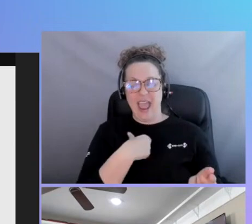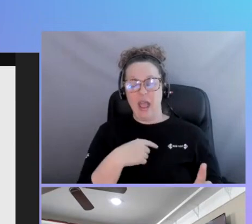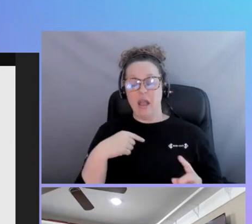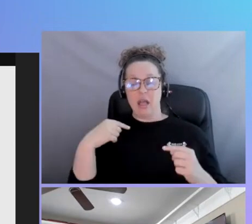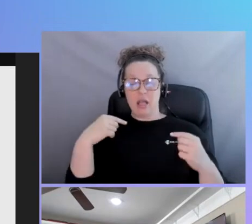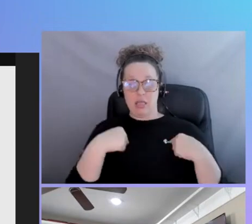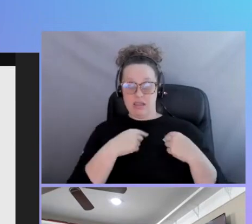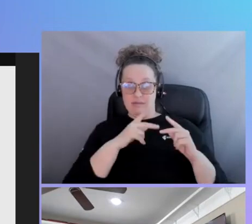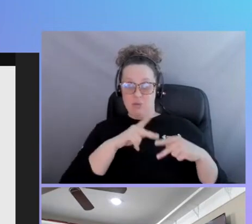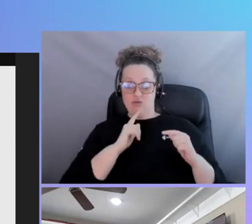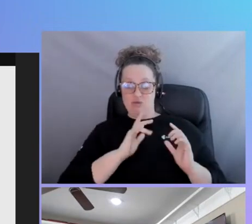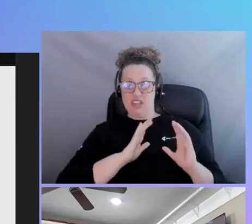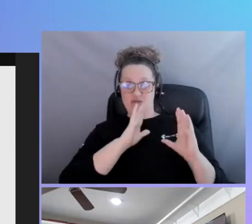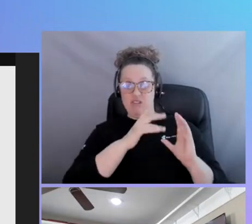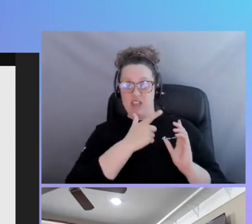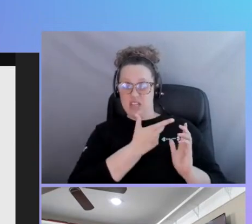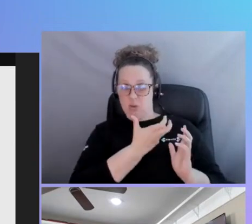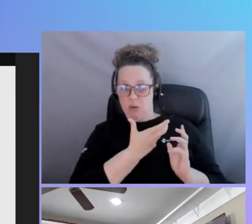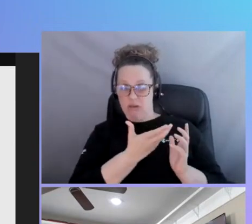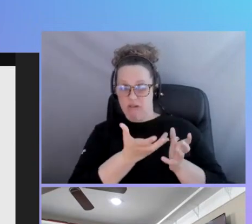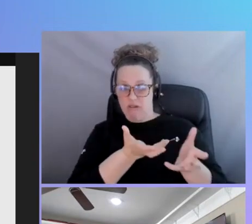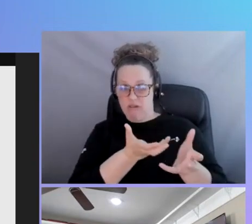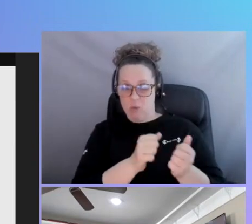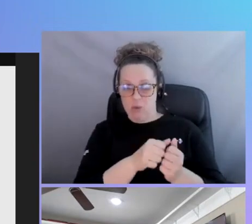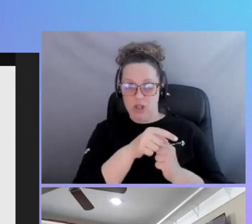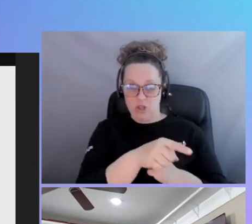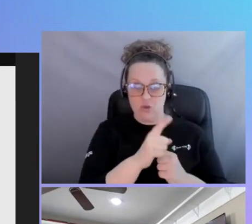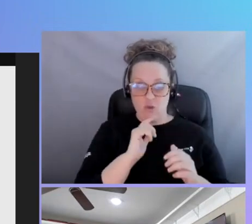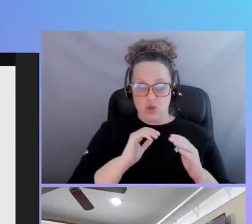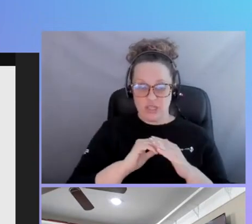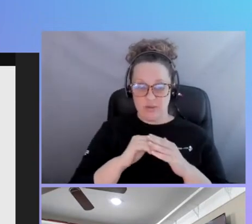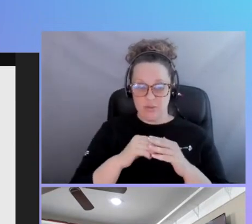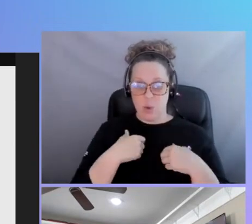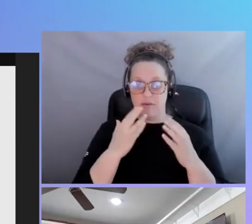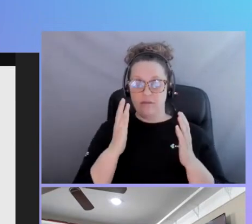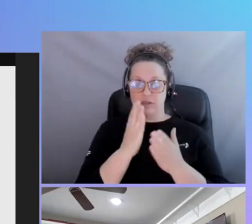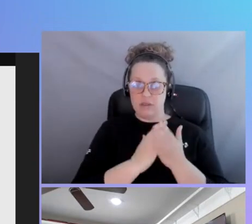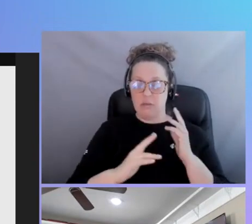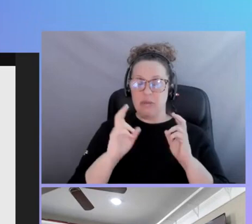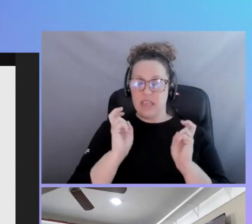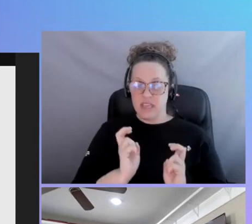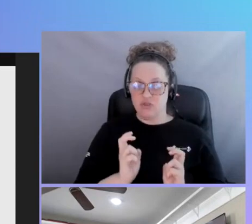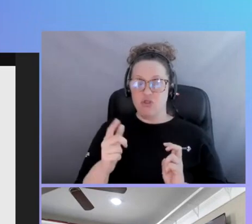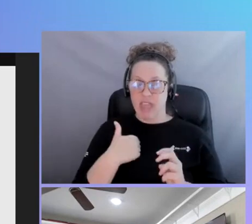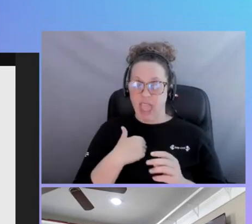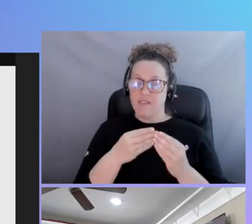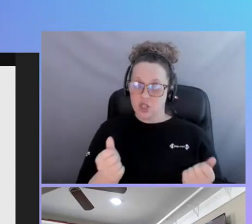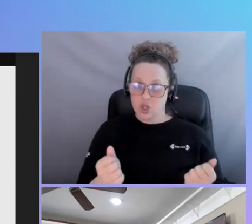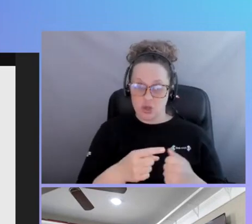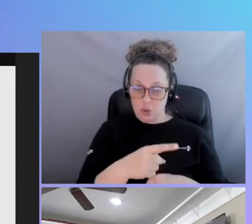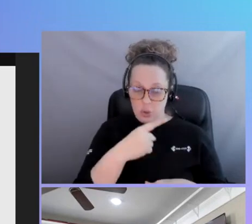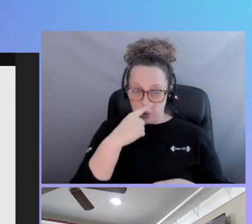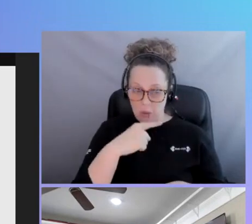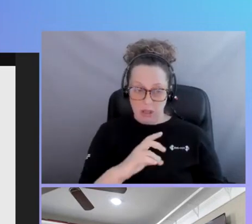accessibility. They like to have a conversation with you. We have some issues. They have some solutions. Will you list will